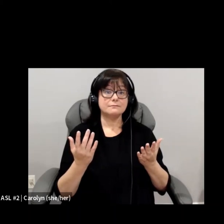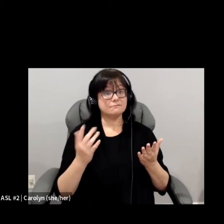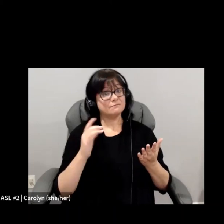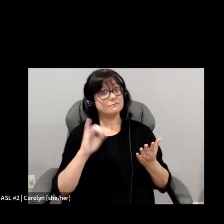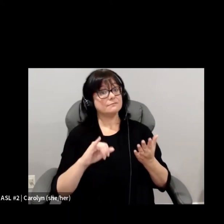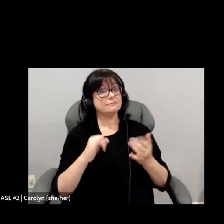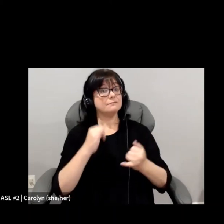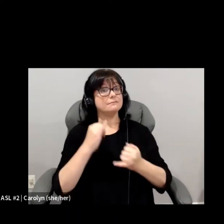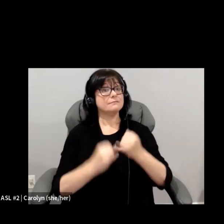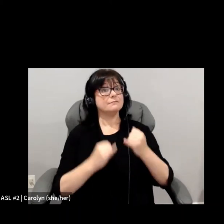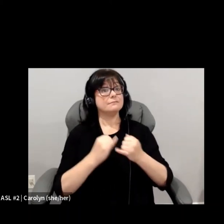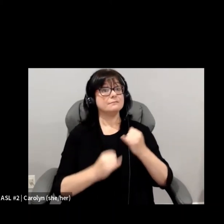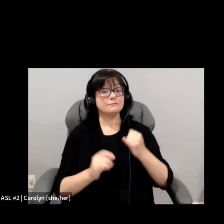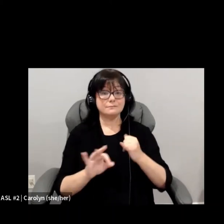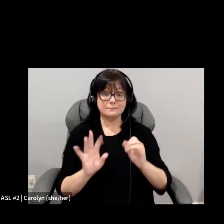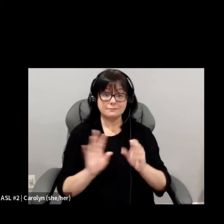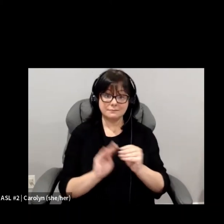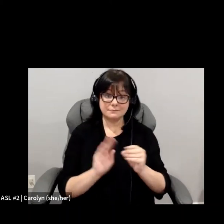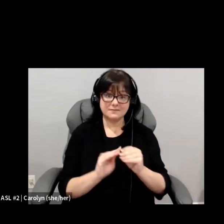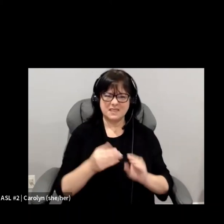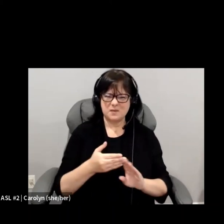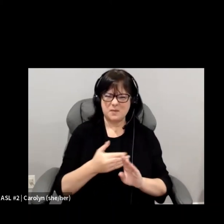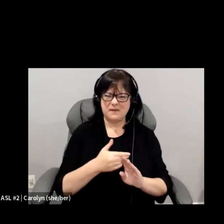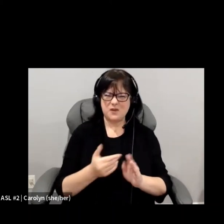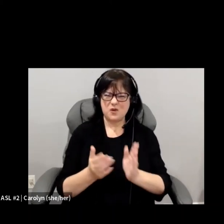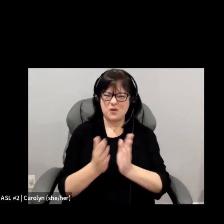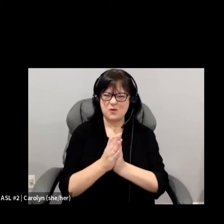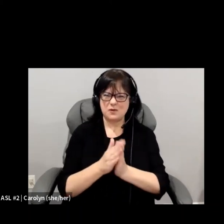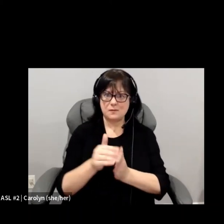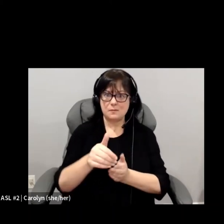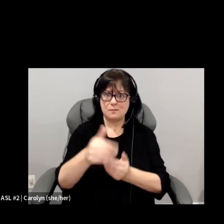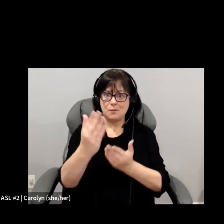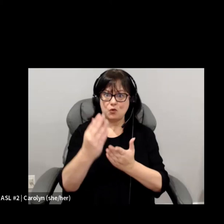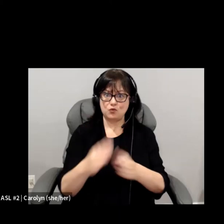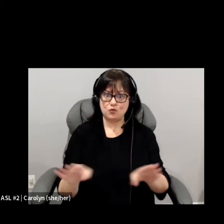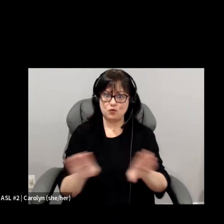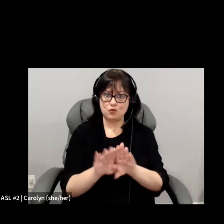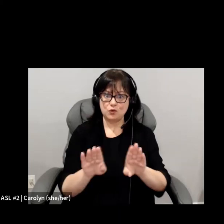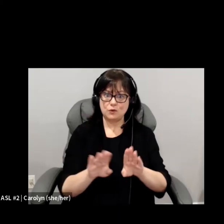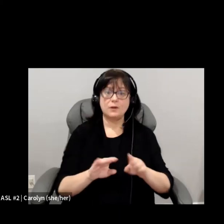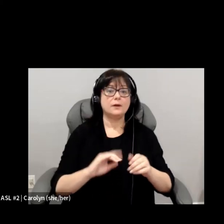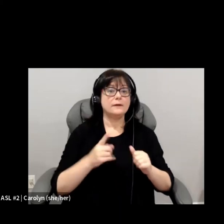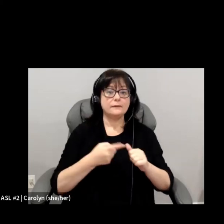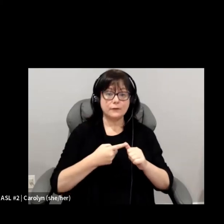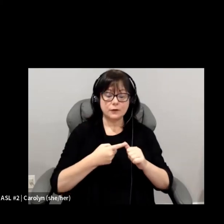JUST BEFORE I ASK FOR A MOTION FOR ADJOURNMENT, I WANT TO ACKNOWLEDGE THE STAFF WHO MAKES